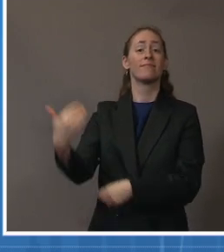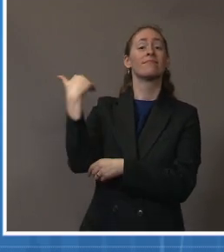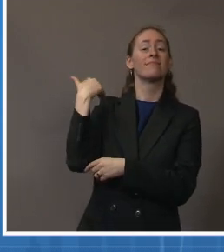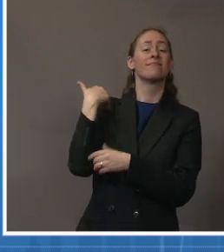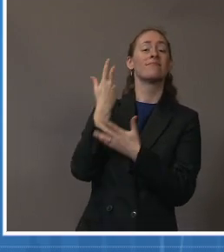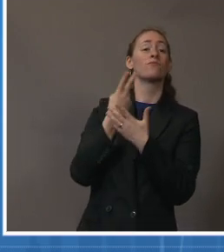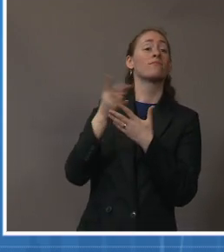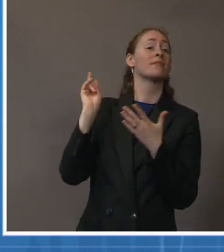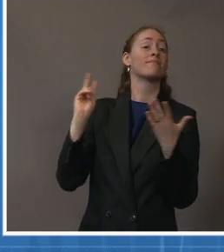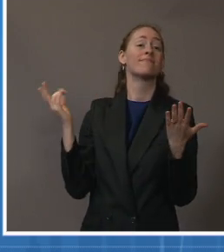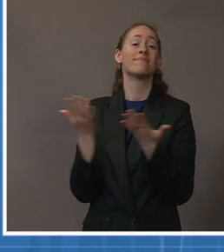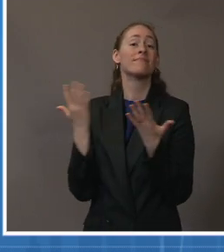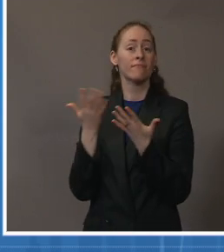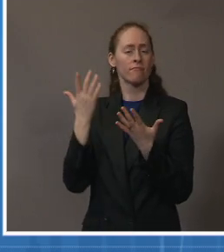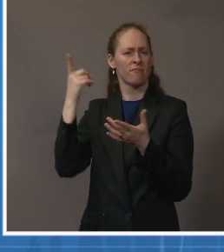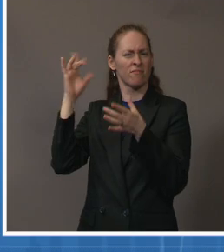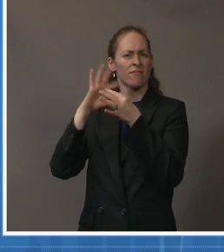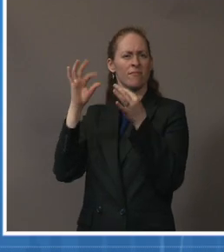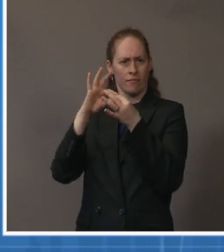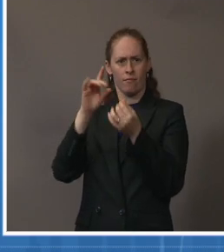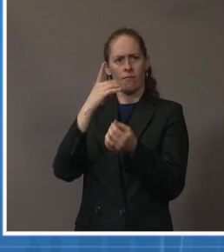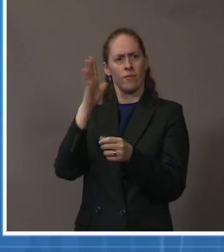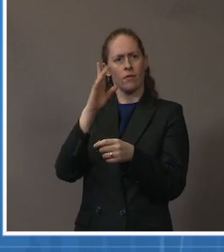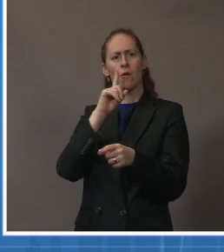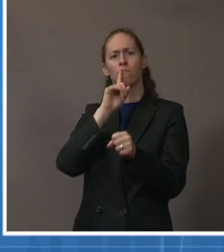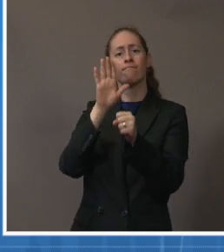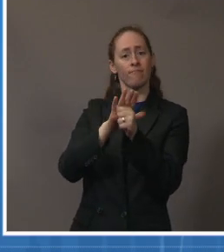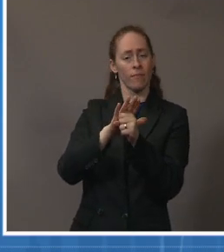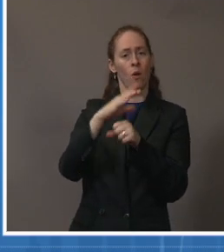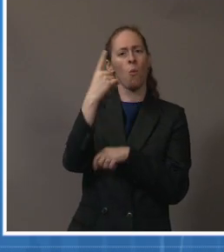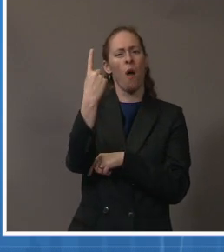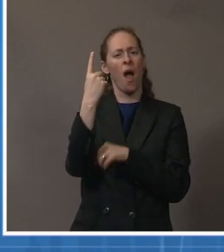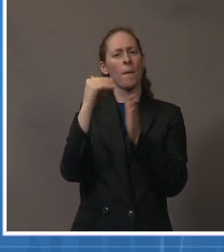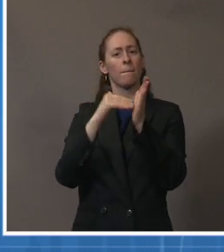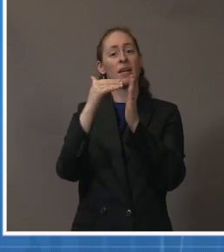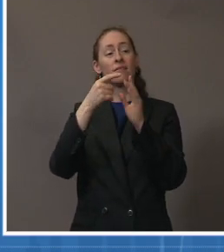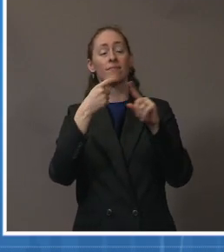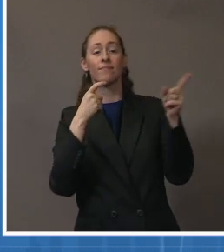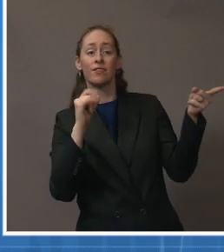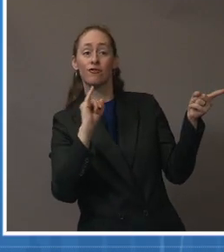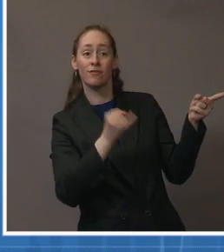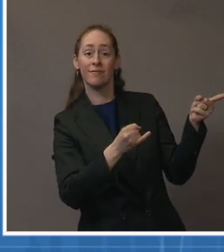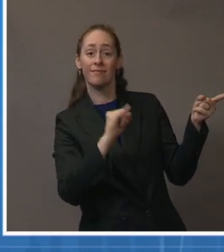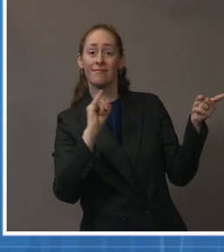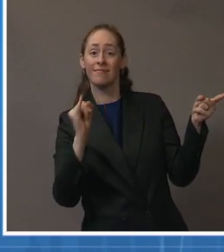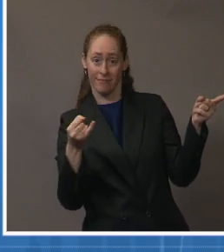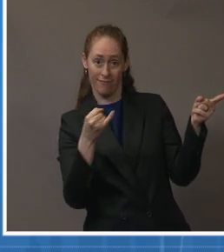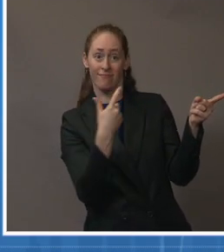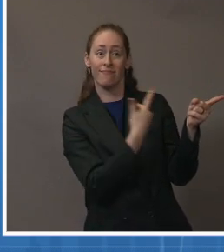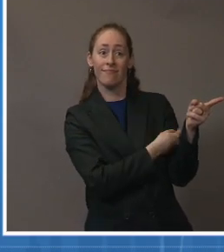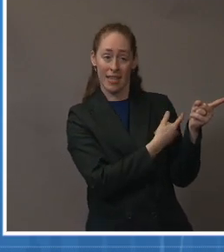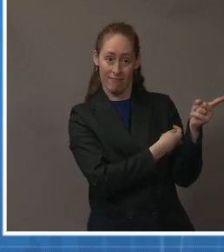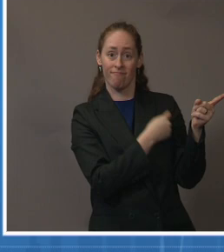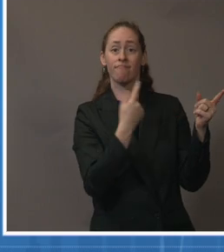of the Johnson & Johnson vaccine to the Republic of Korea. After making a 2,000-mile journey to California,